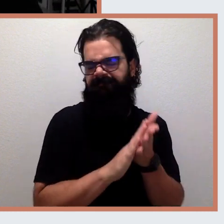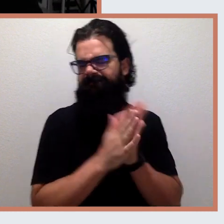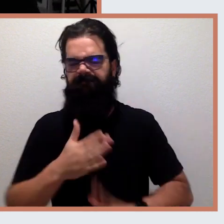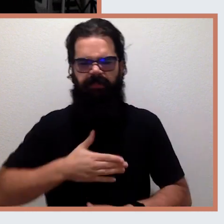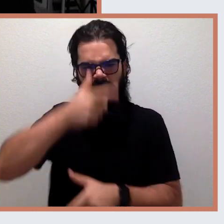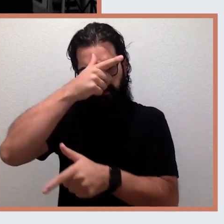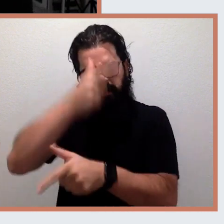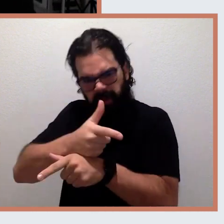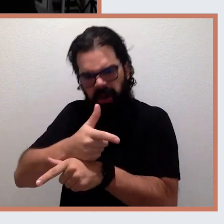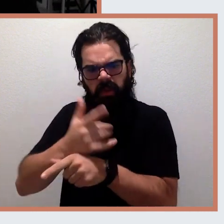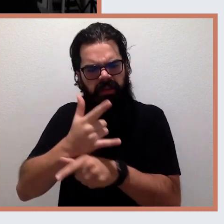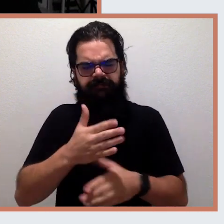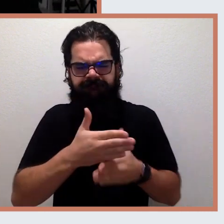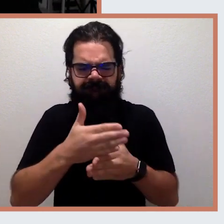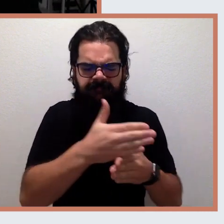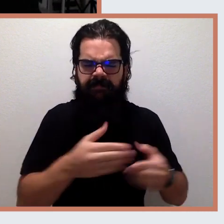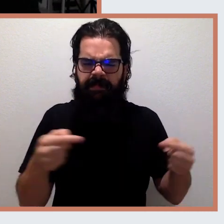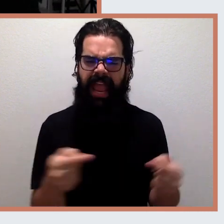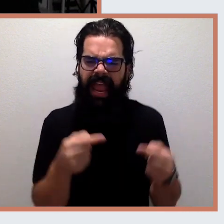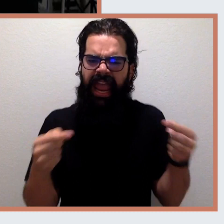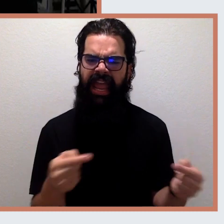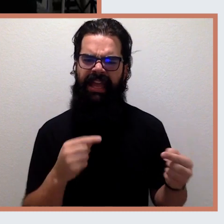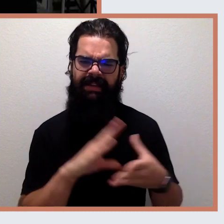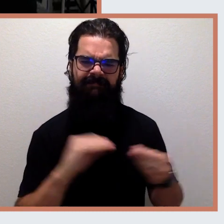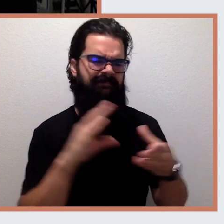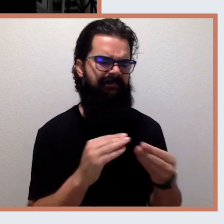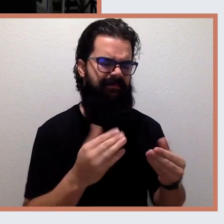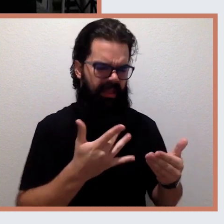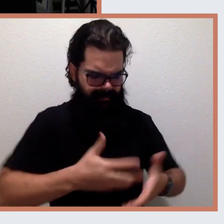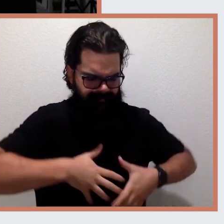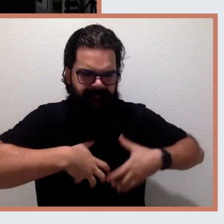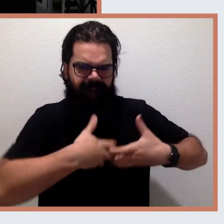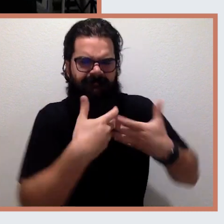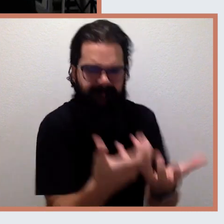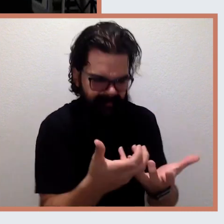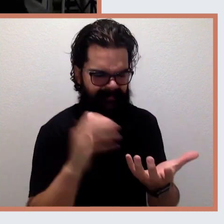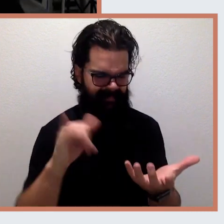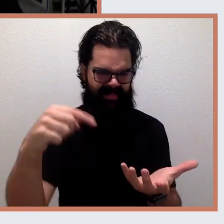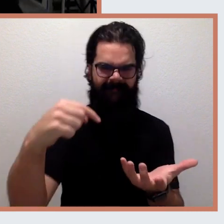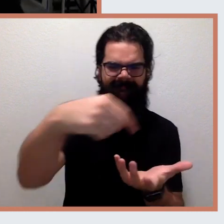became my brothers for life, right? Everyone had shared pain. We know, I know these guys inside out now,